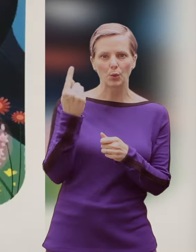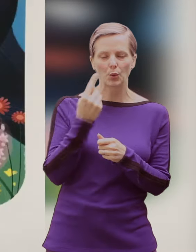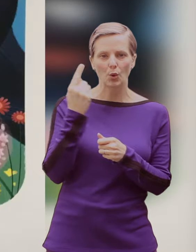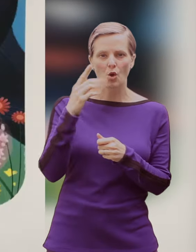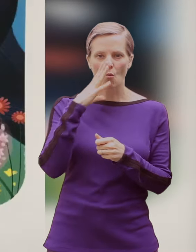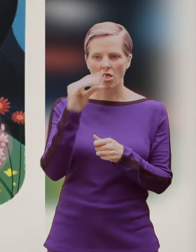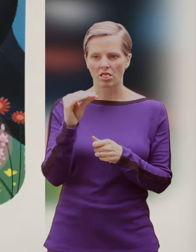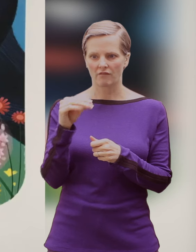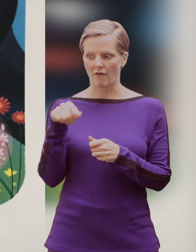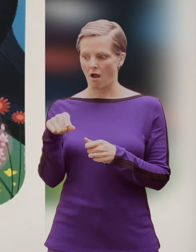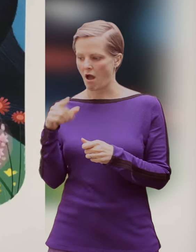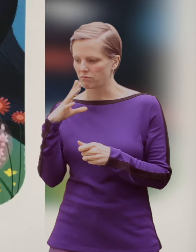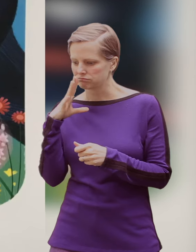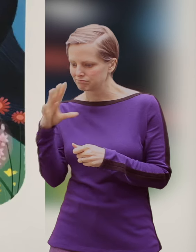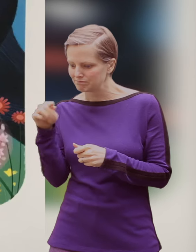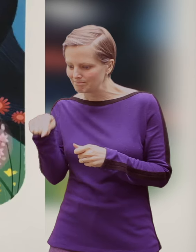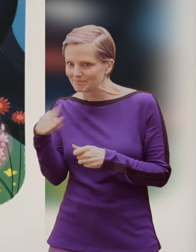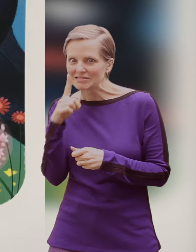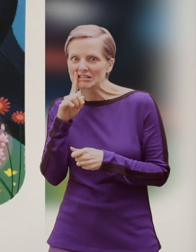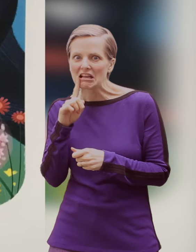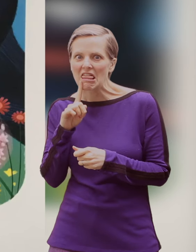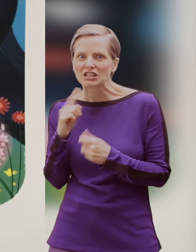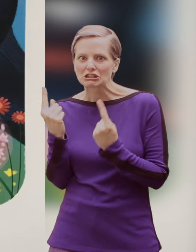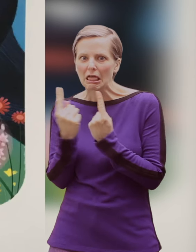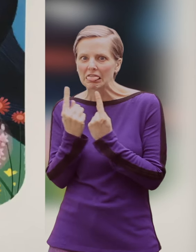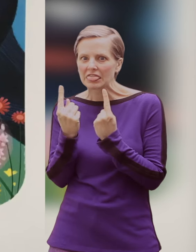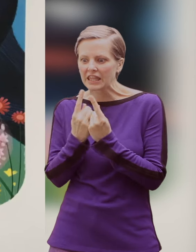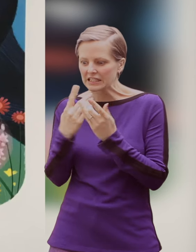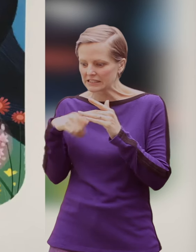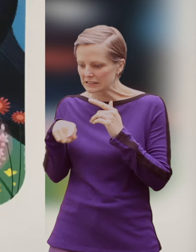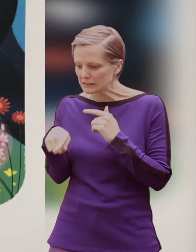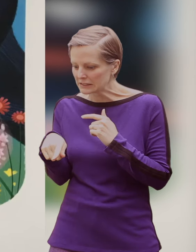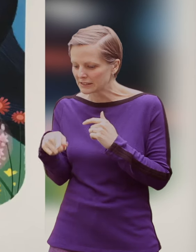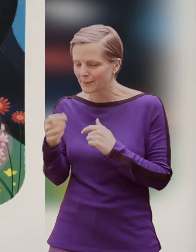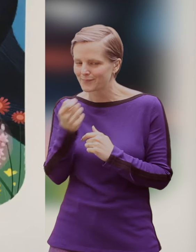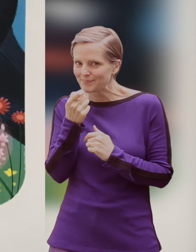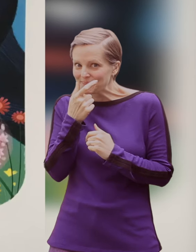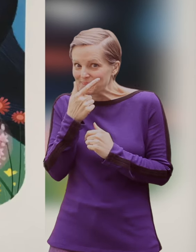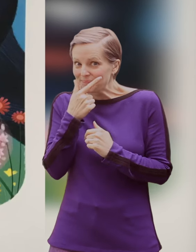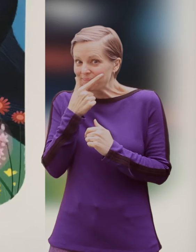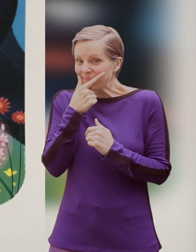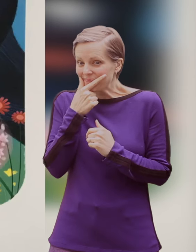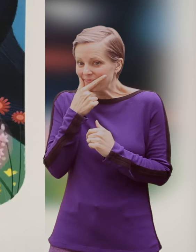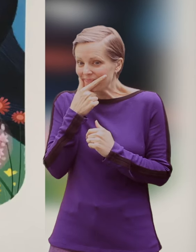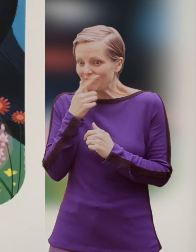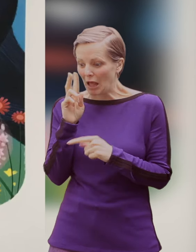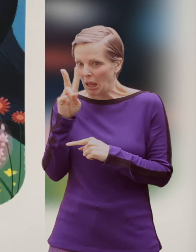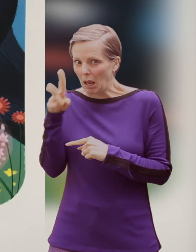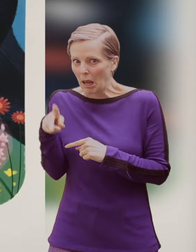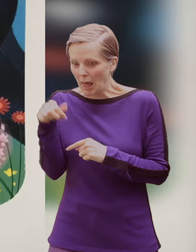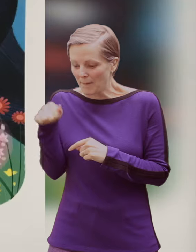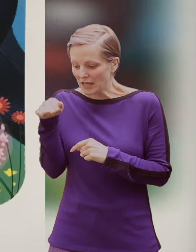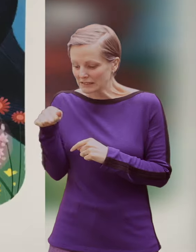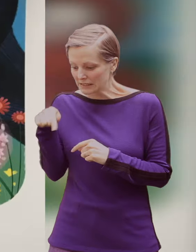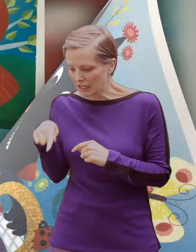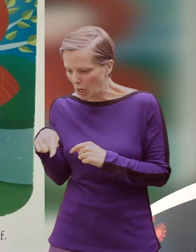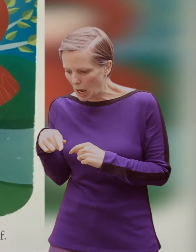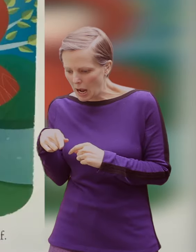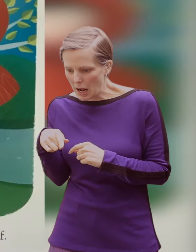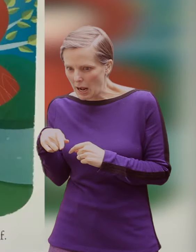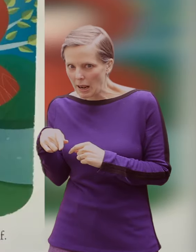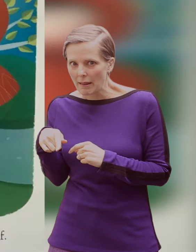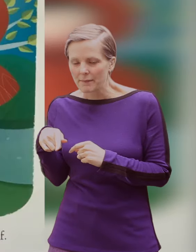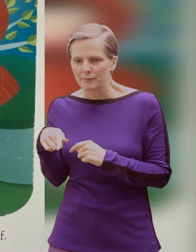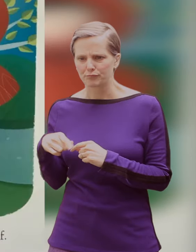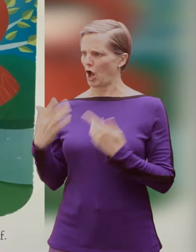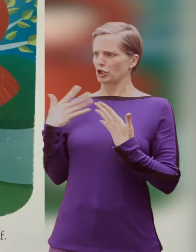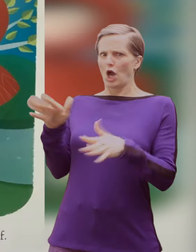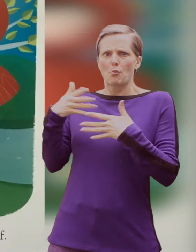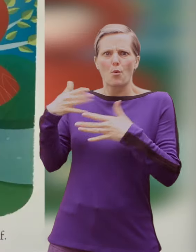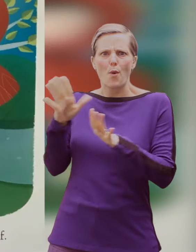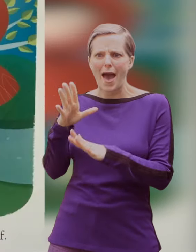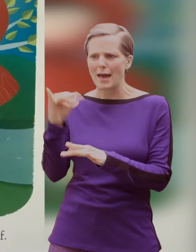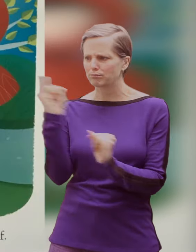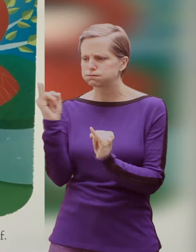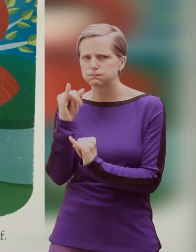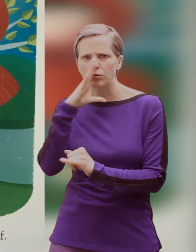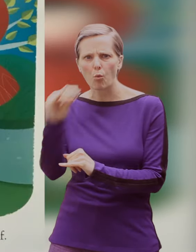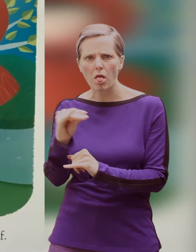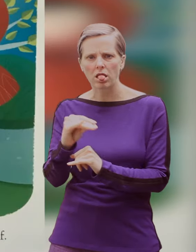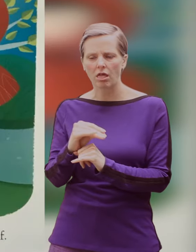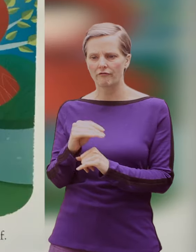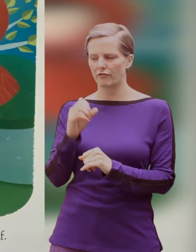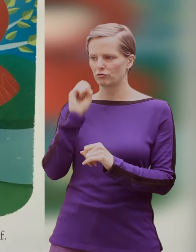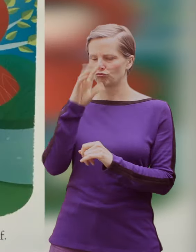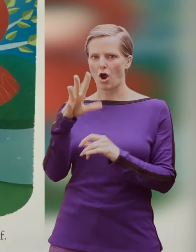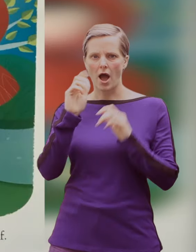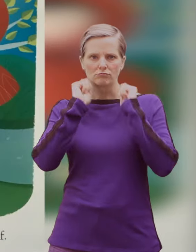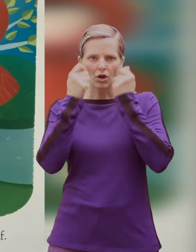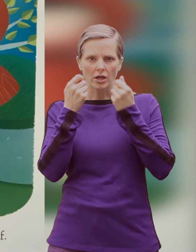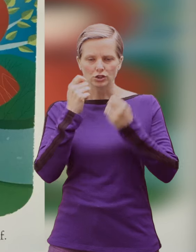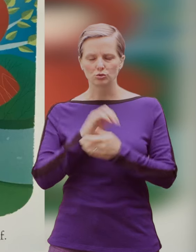Such delicious things I can see he smiled sneakily peering into her basket. Go away you wicked wolf cried Little Red Riding Hood.